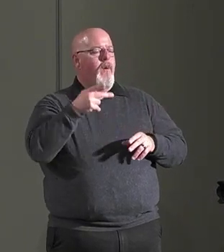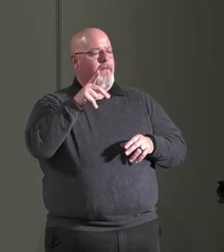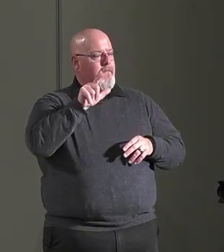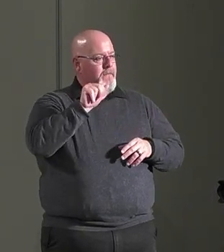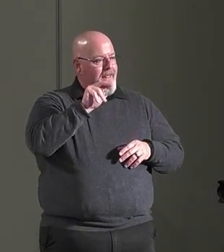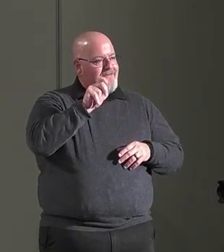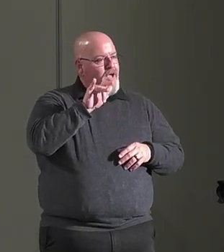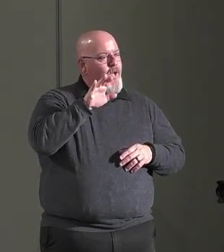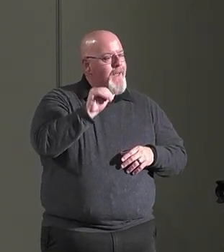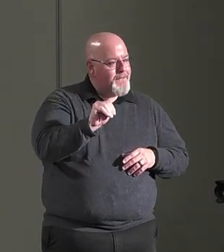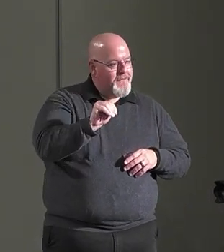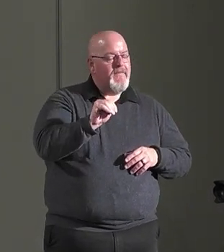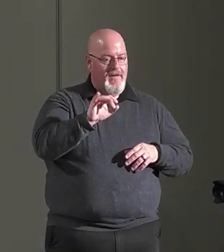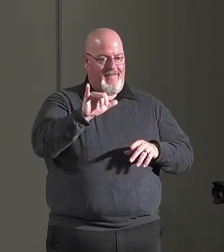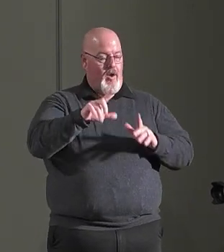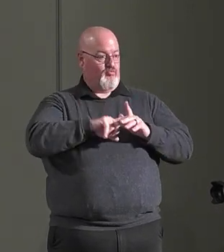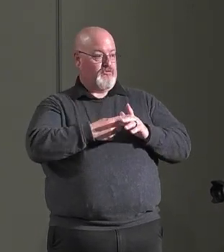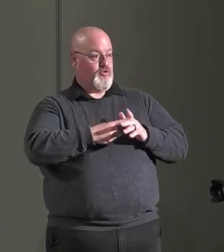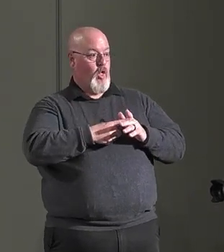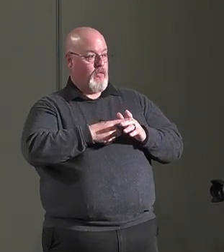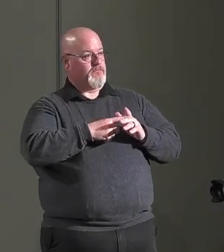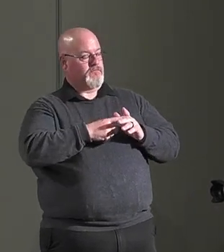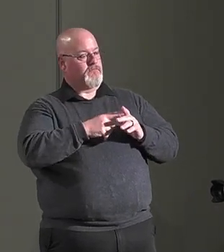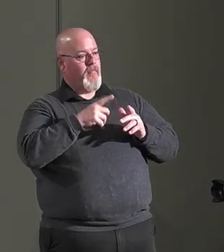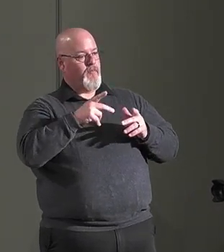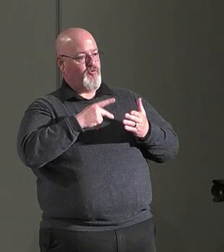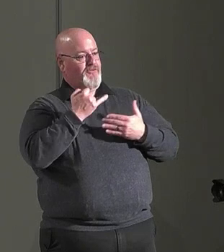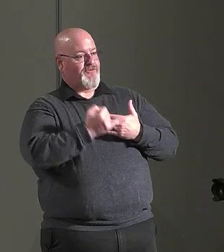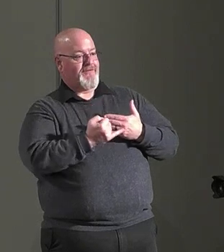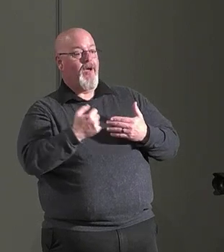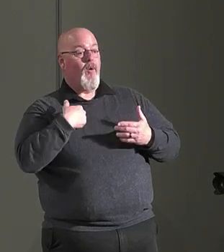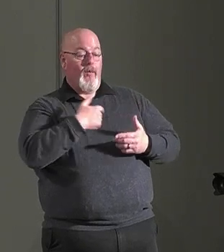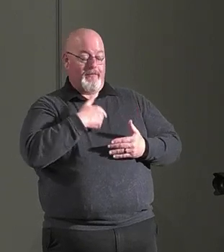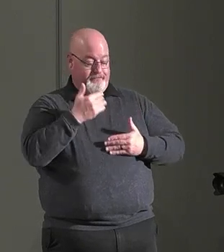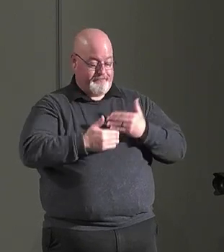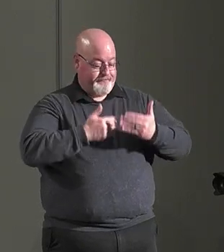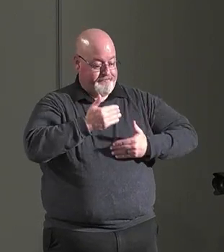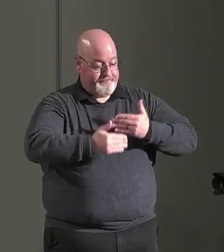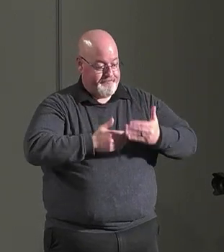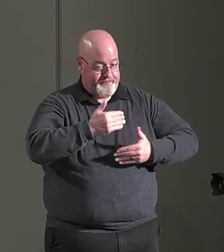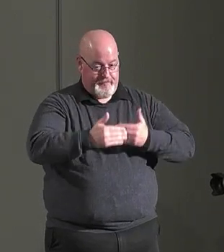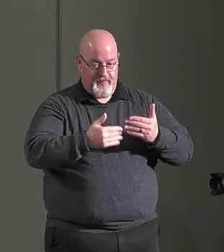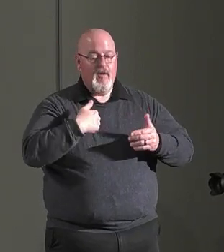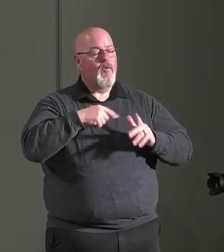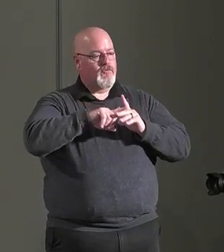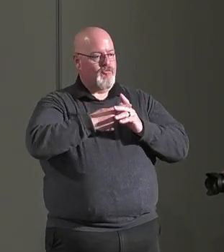was the origin of our project and then as we progressed, we started looking at other